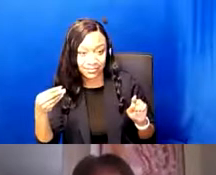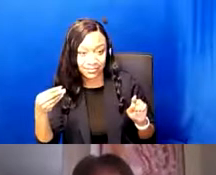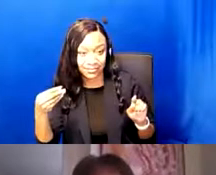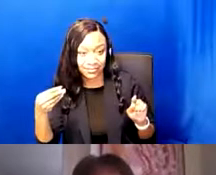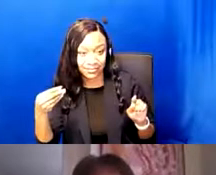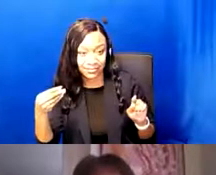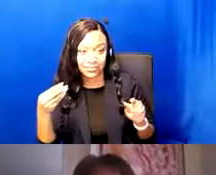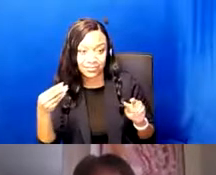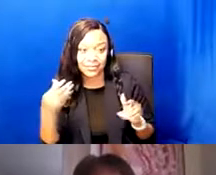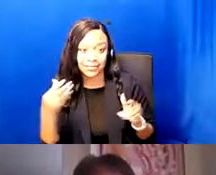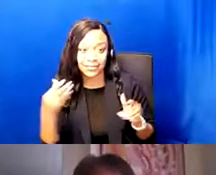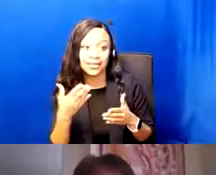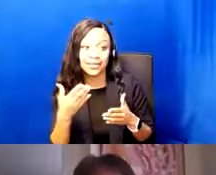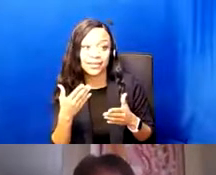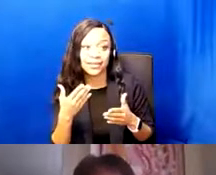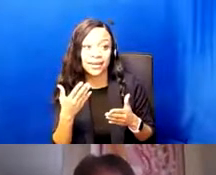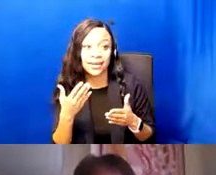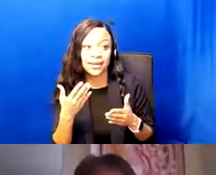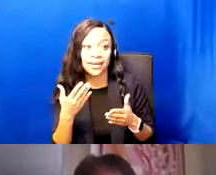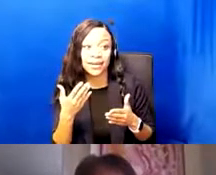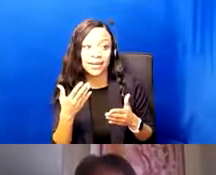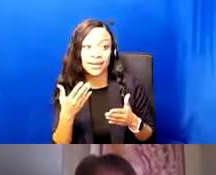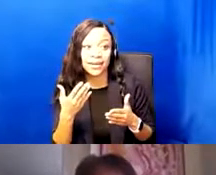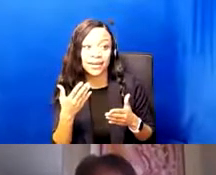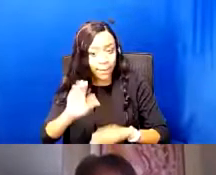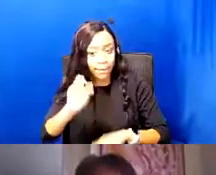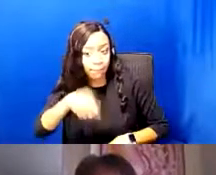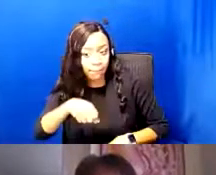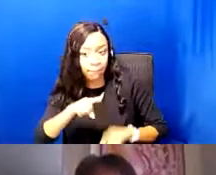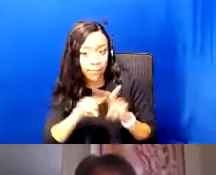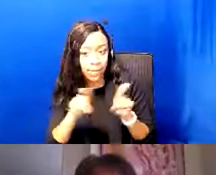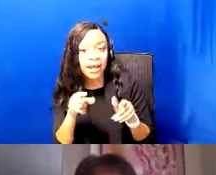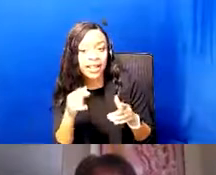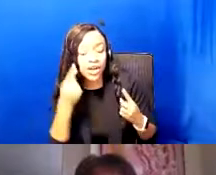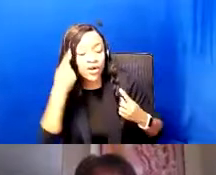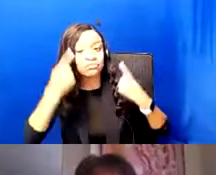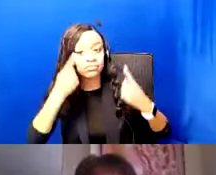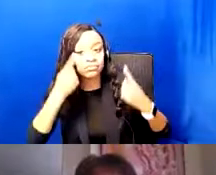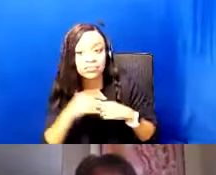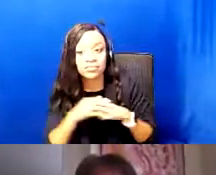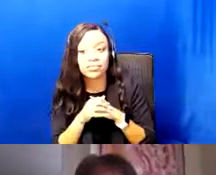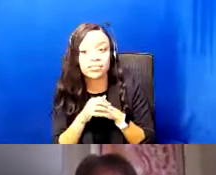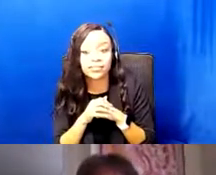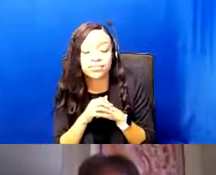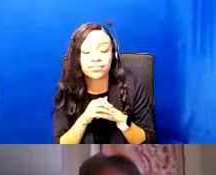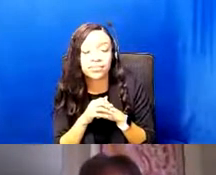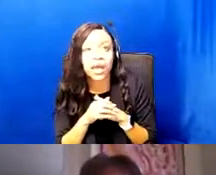focus, but that they're doing so in ways that are taking into consideration the best approaches,